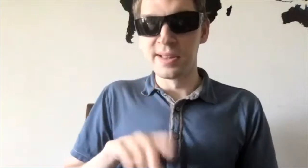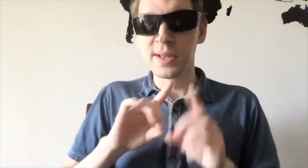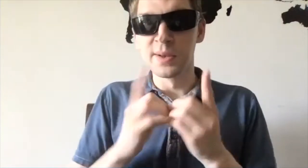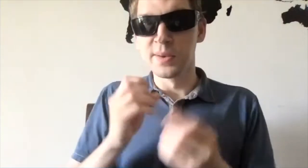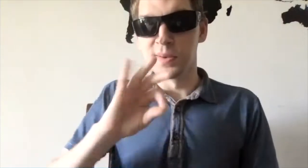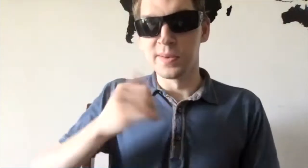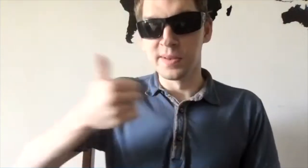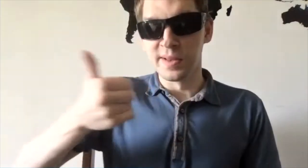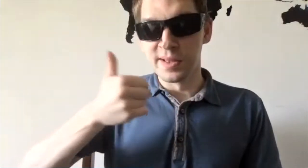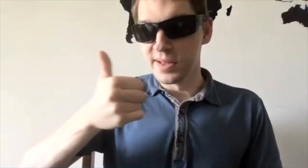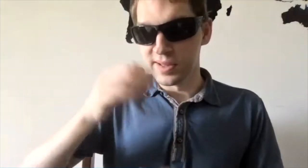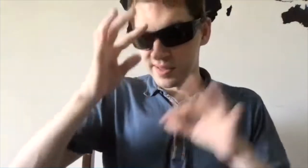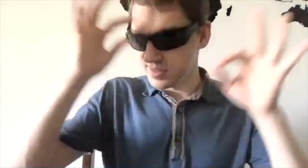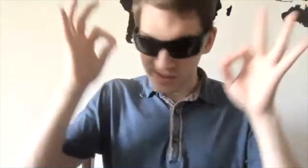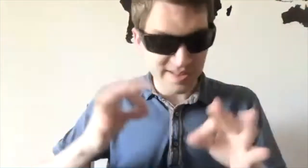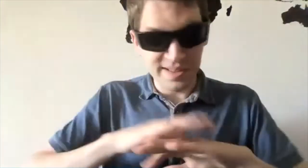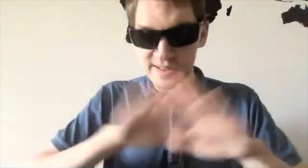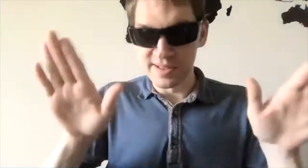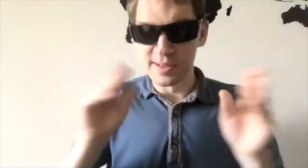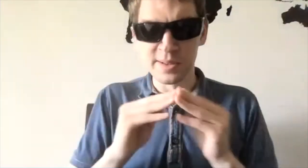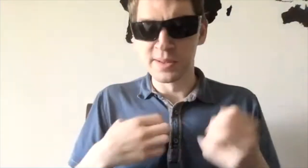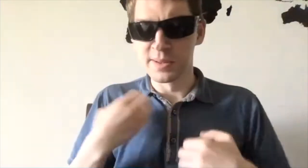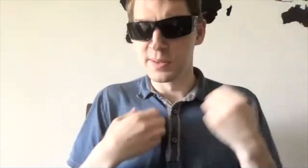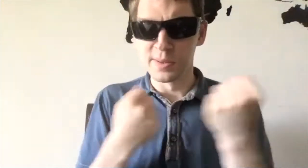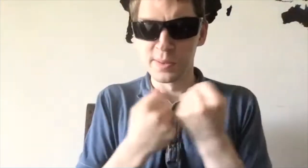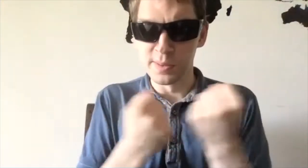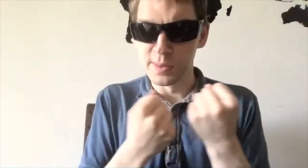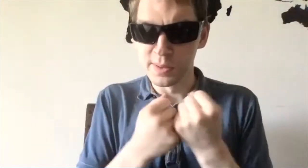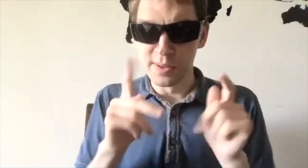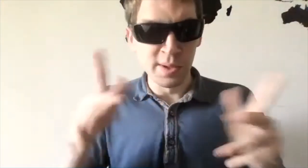enter the plane first or an apartment or something like that, it just